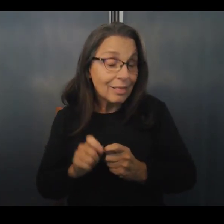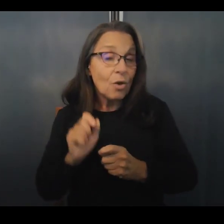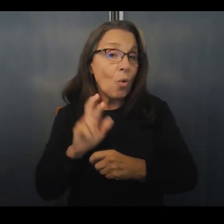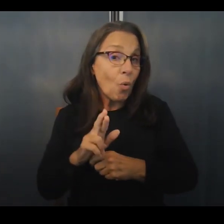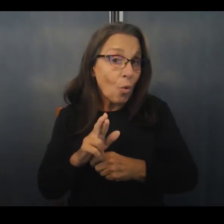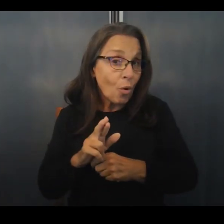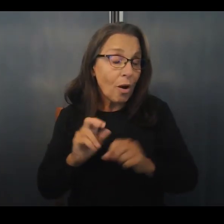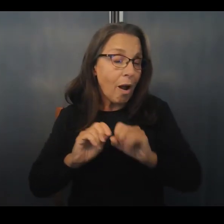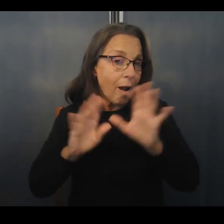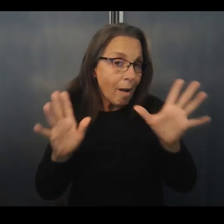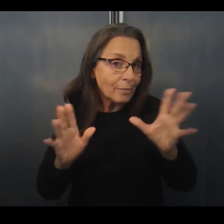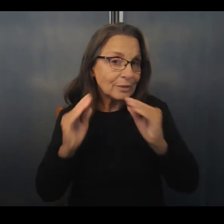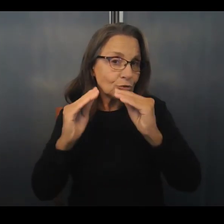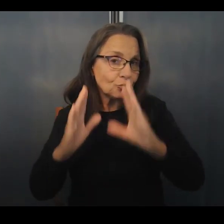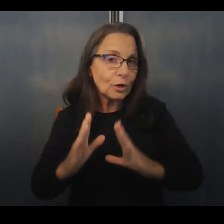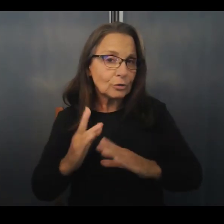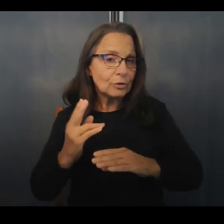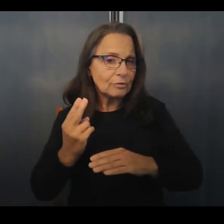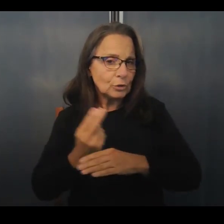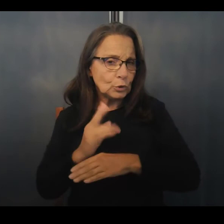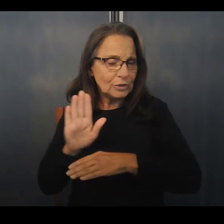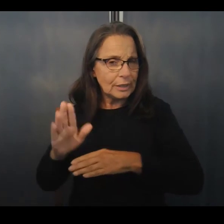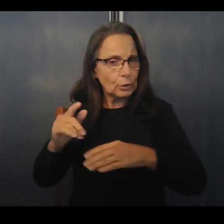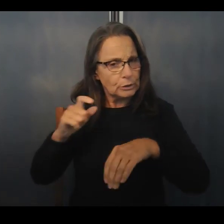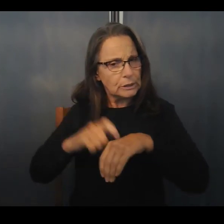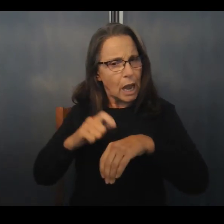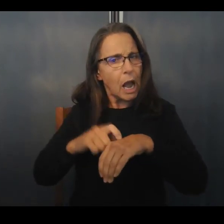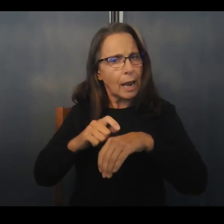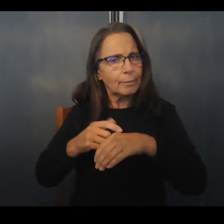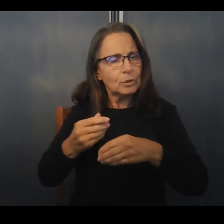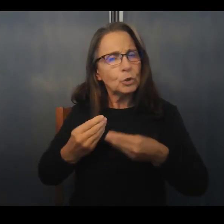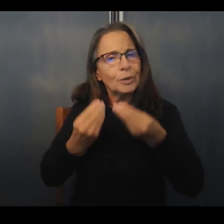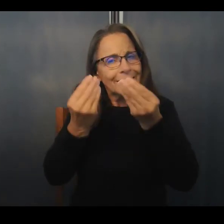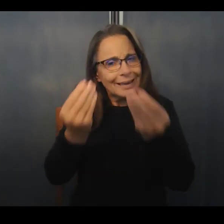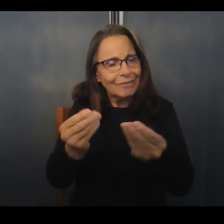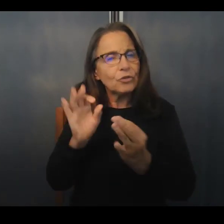your instructor is taking the time to leave this kind of feedback in your work then they really